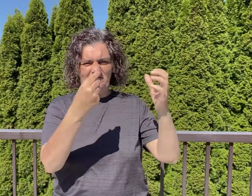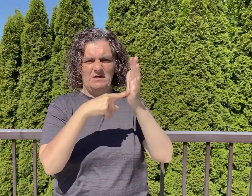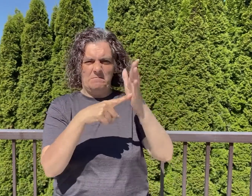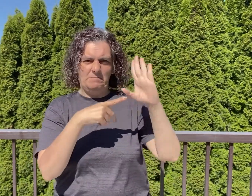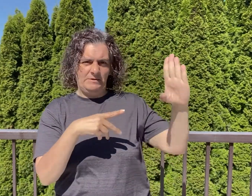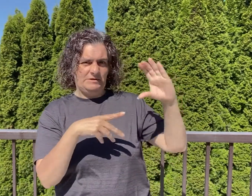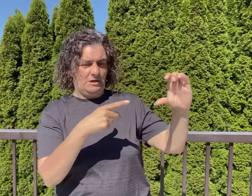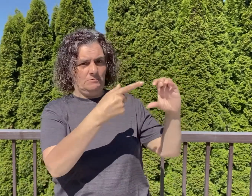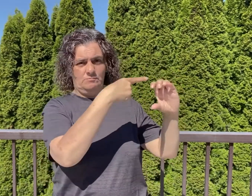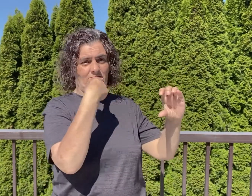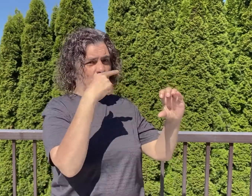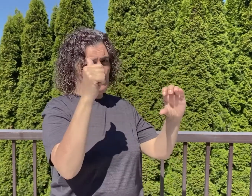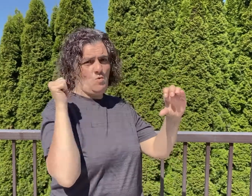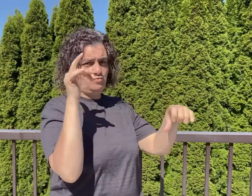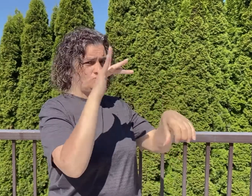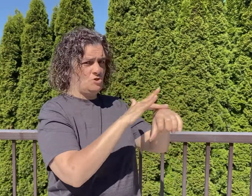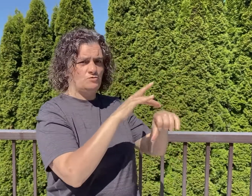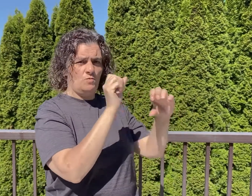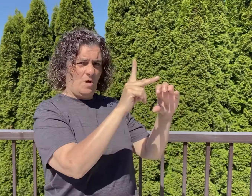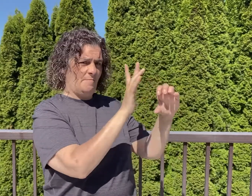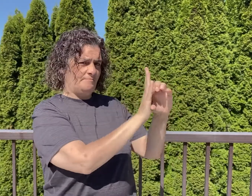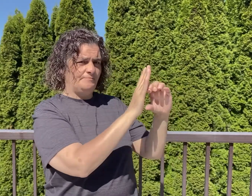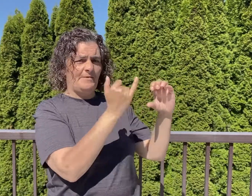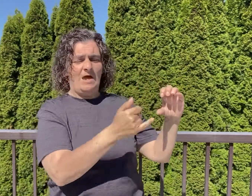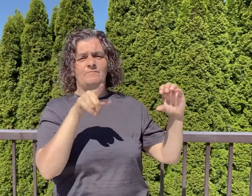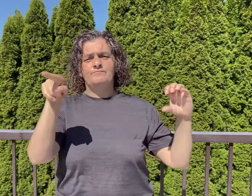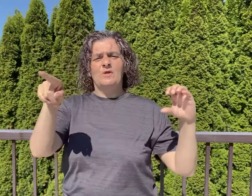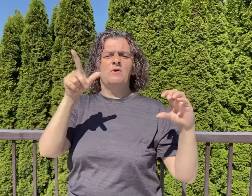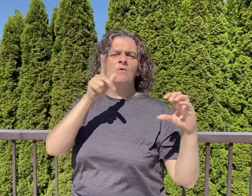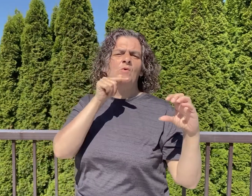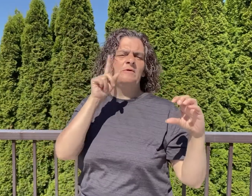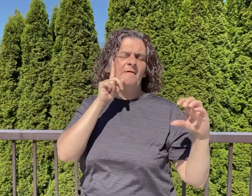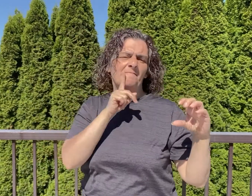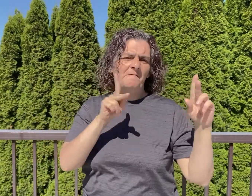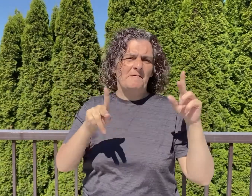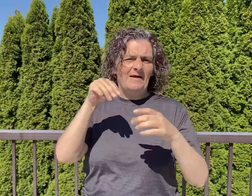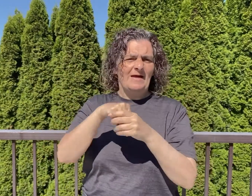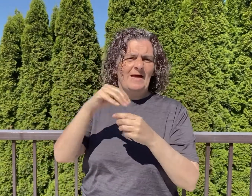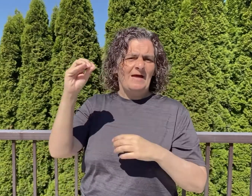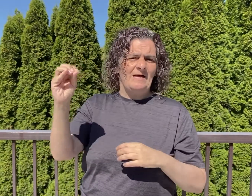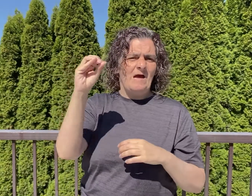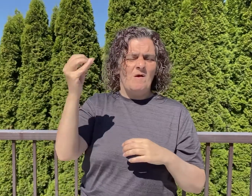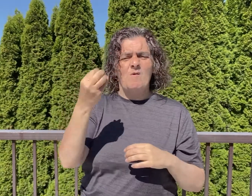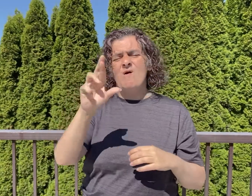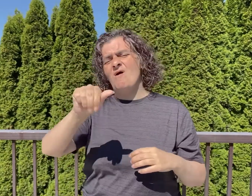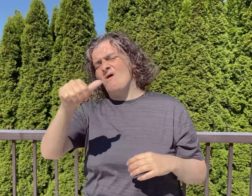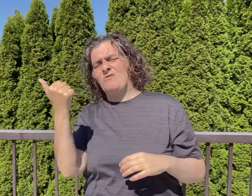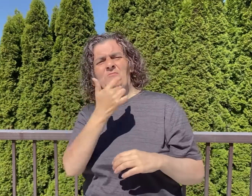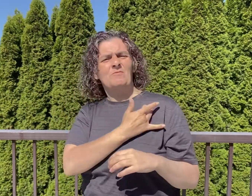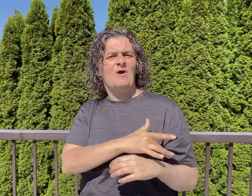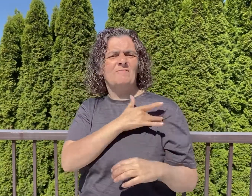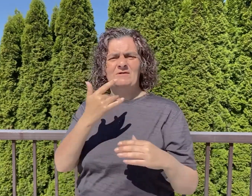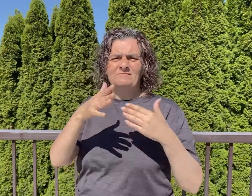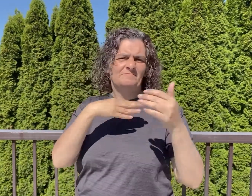the provincial government won't touch the federal benefit. As for people in Ontario or other provinces, who already get